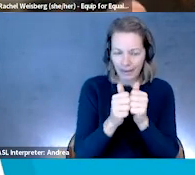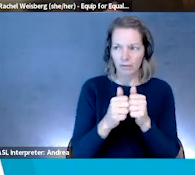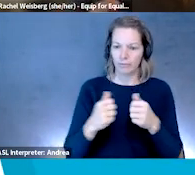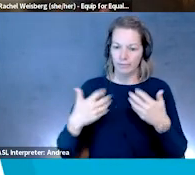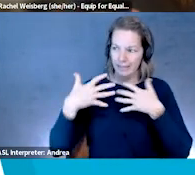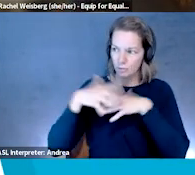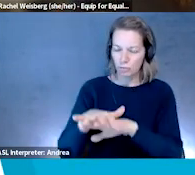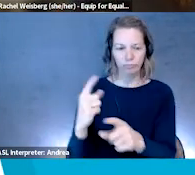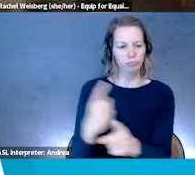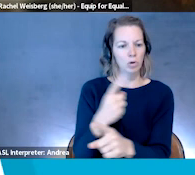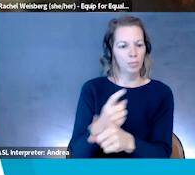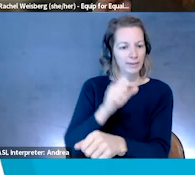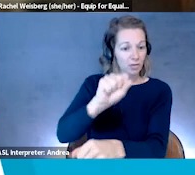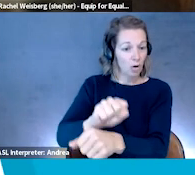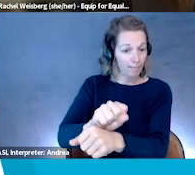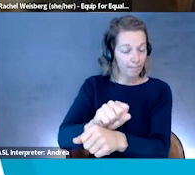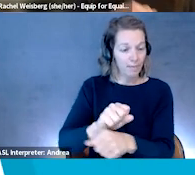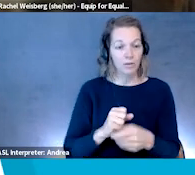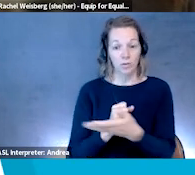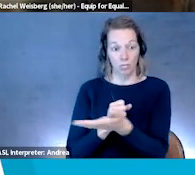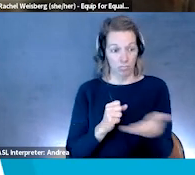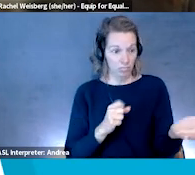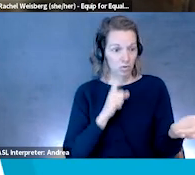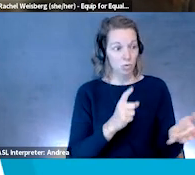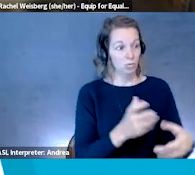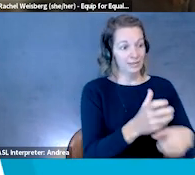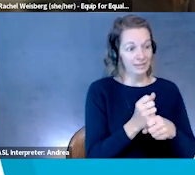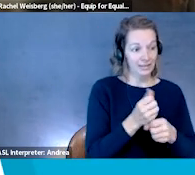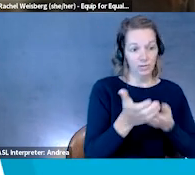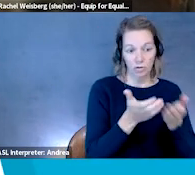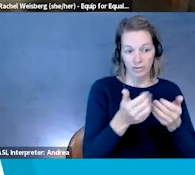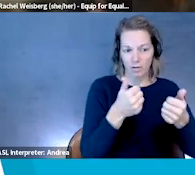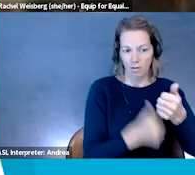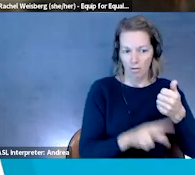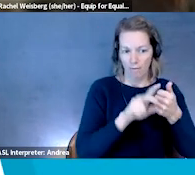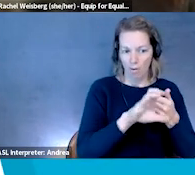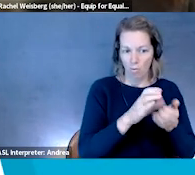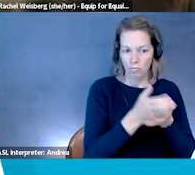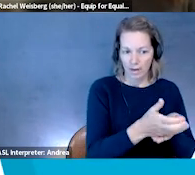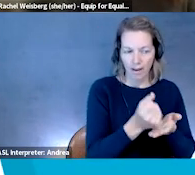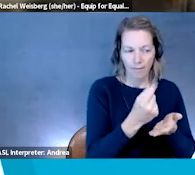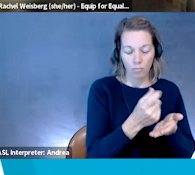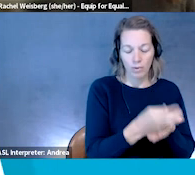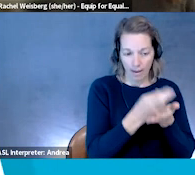THE CAP PROGRAM THE GOAL IS TO HELP PEOPLE MAINTAIN COMPETITIVE INTEGRATED EMPLOYMENT. WE WANT